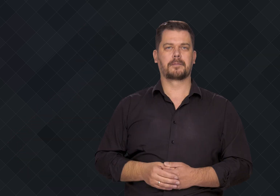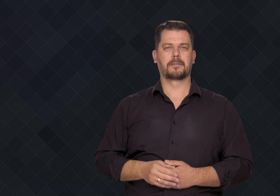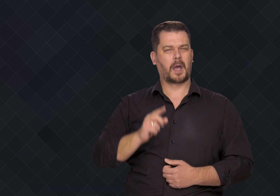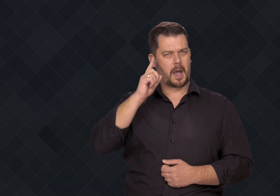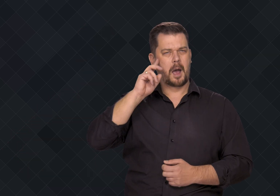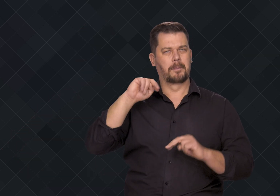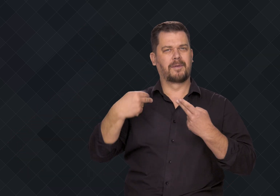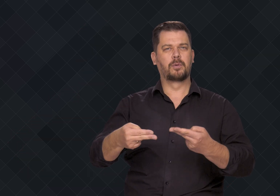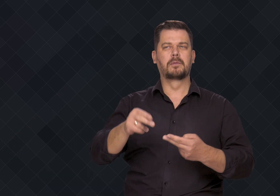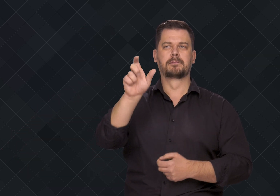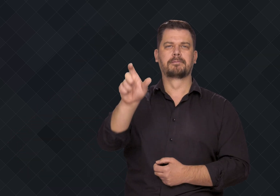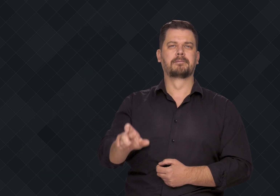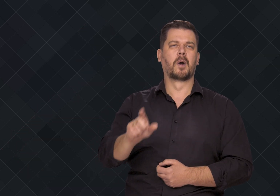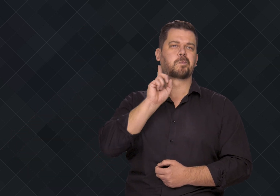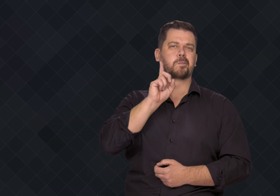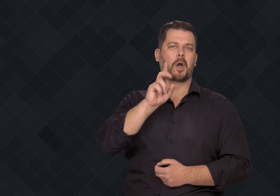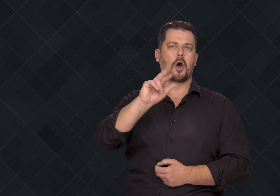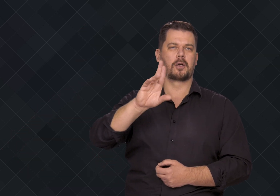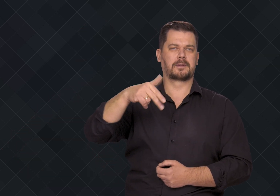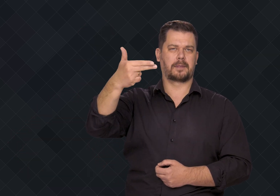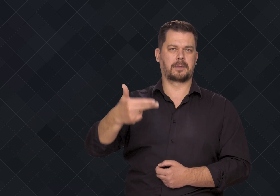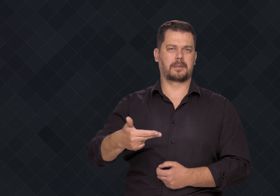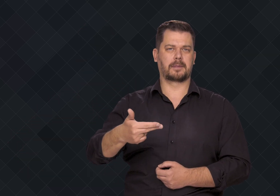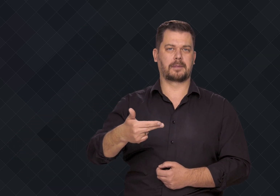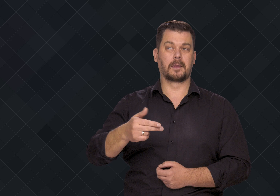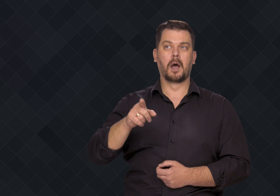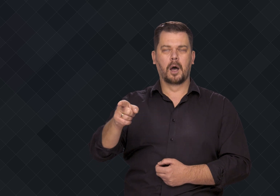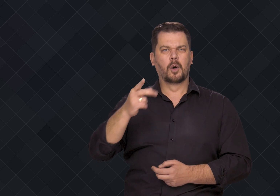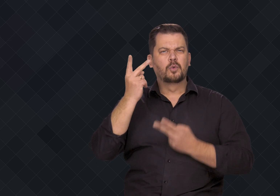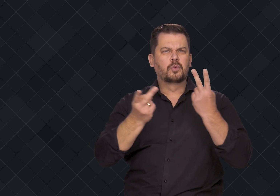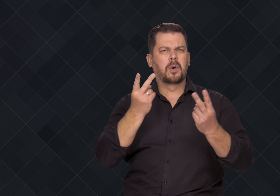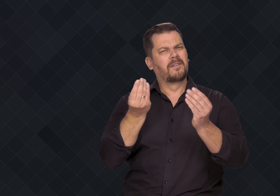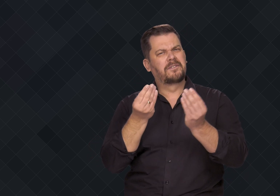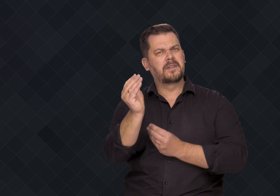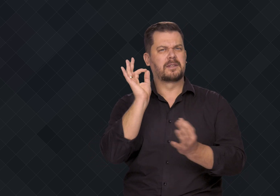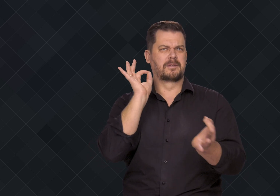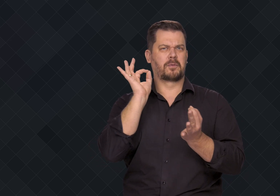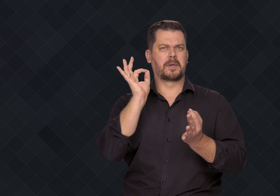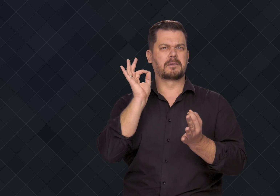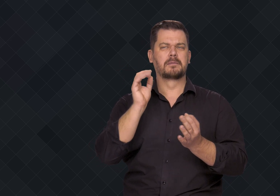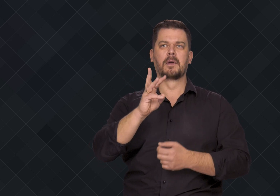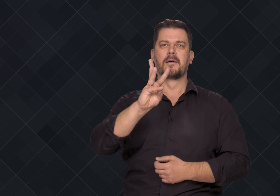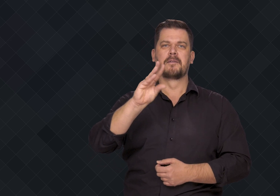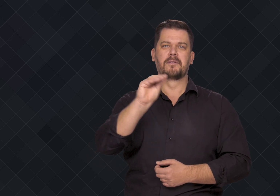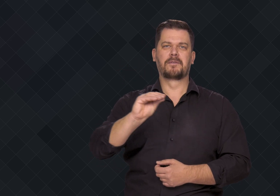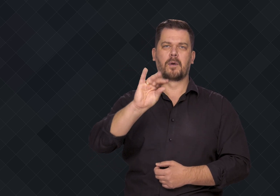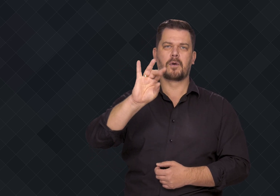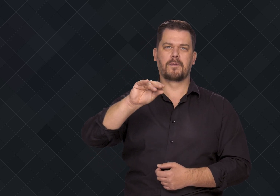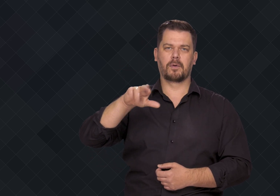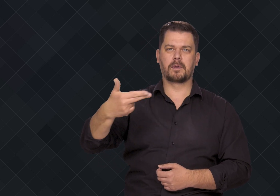Let's go back to the Rodzeń doctors. They started seeking more information about carbohydrates,